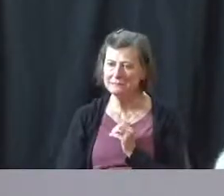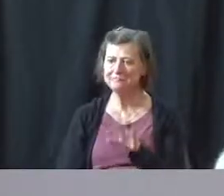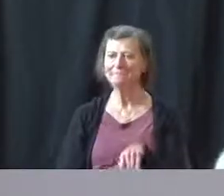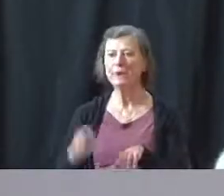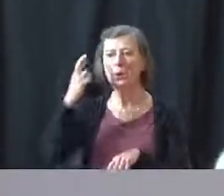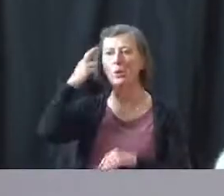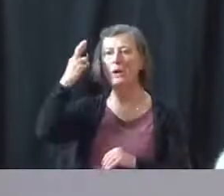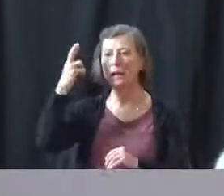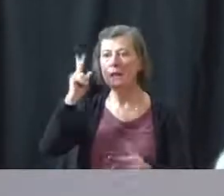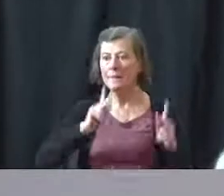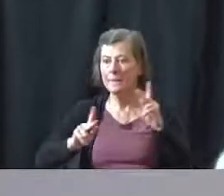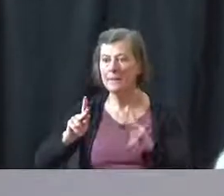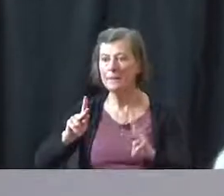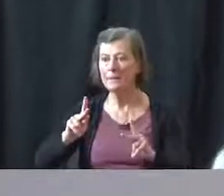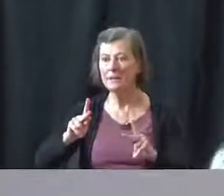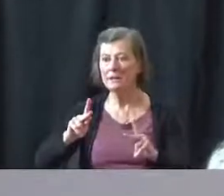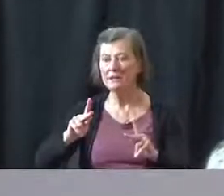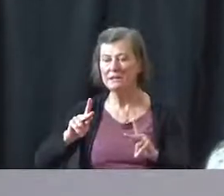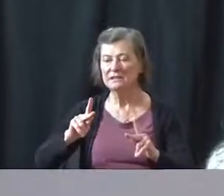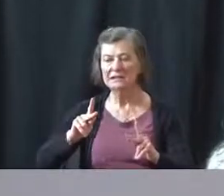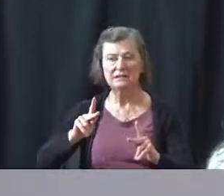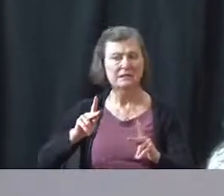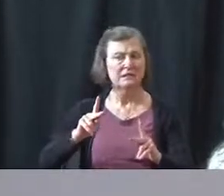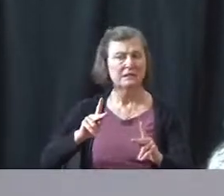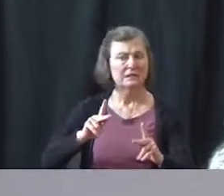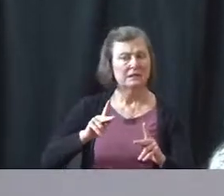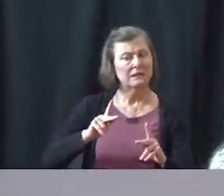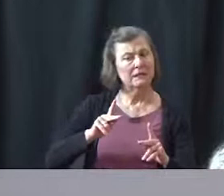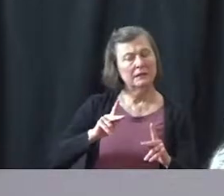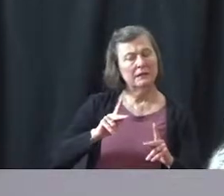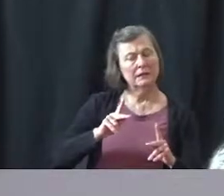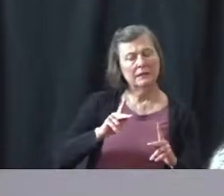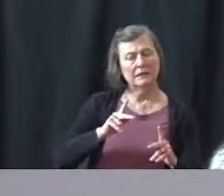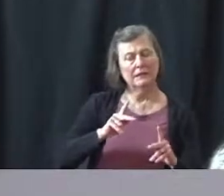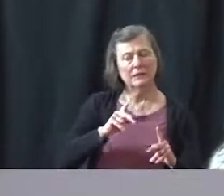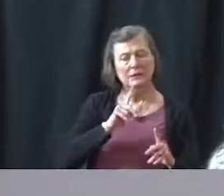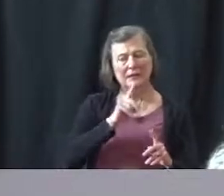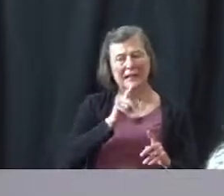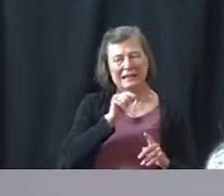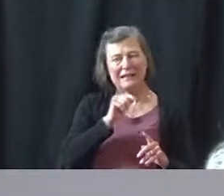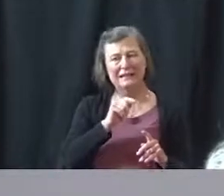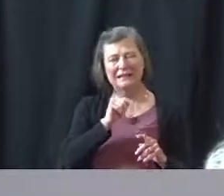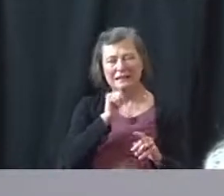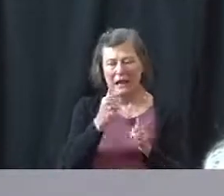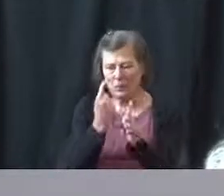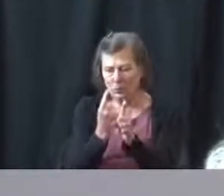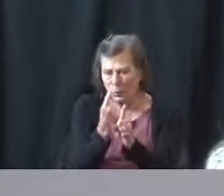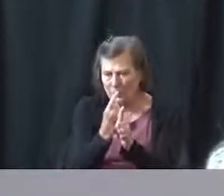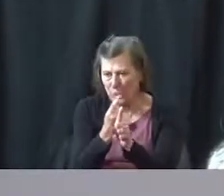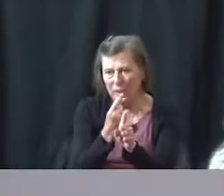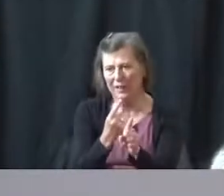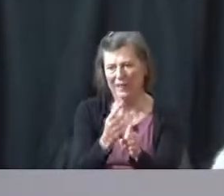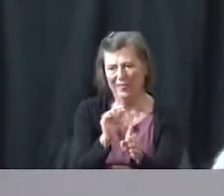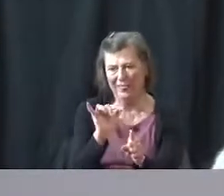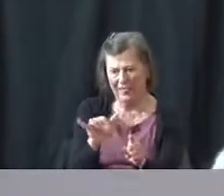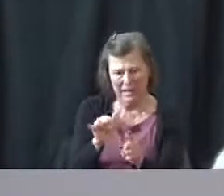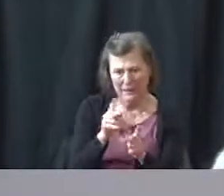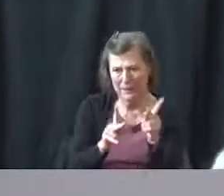people's distaste was not for rituals, per se, but for rituals that were not spiritually